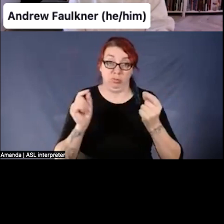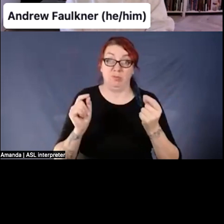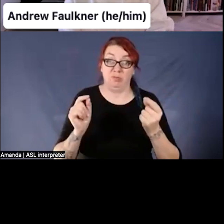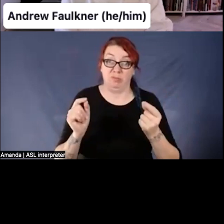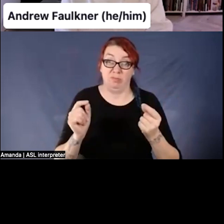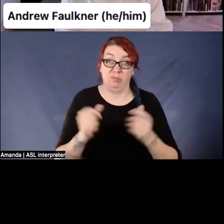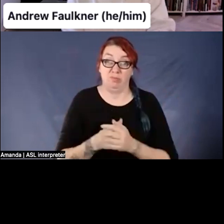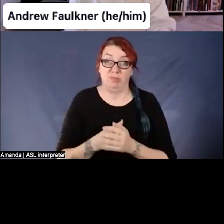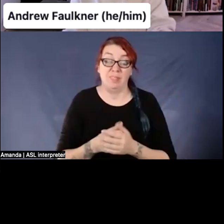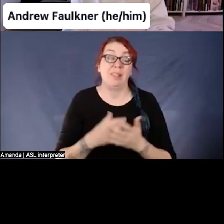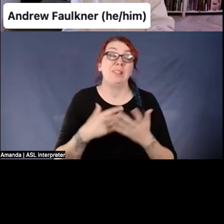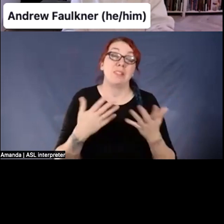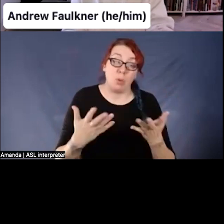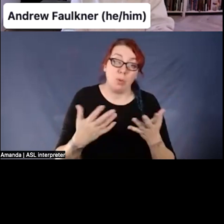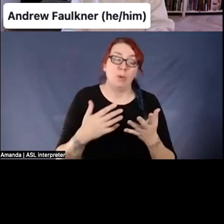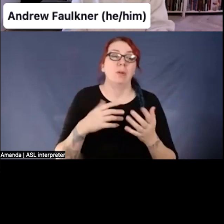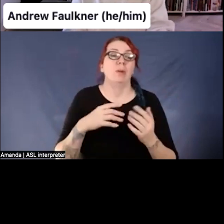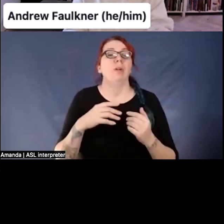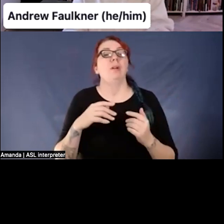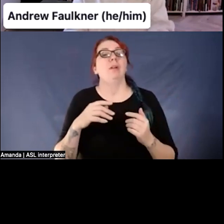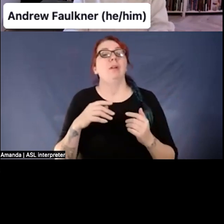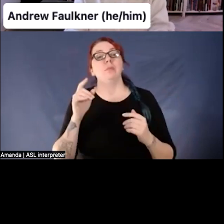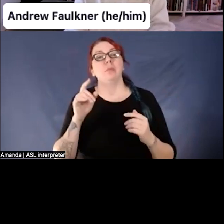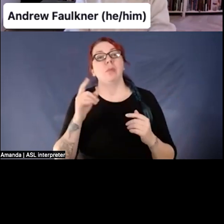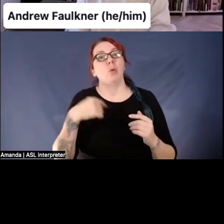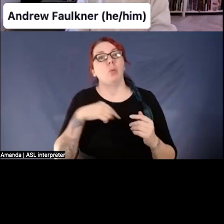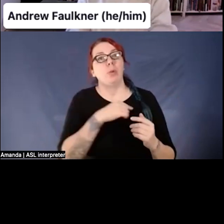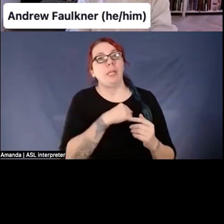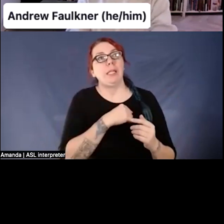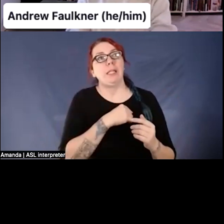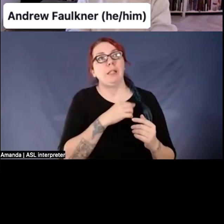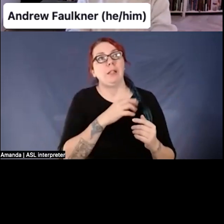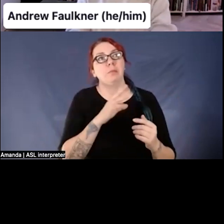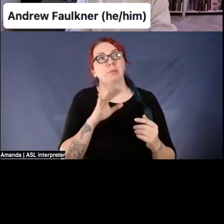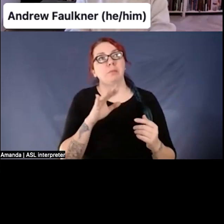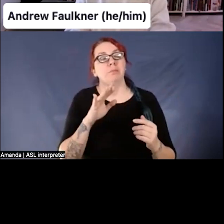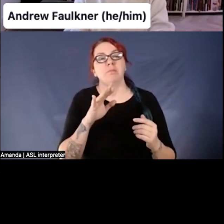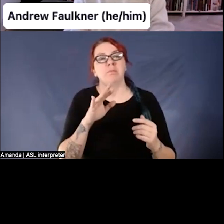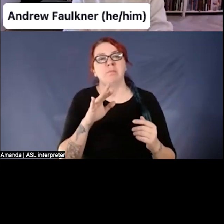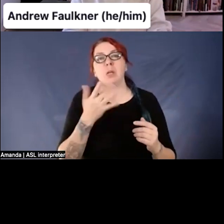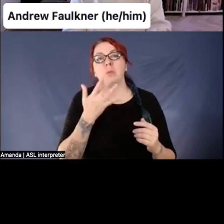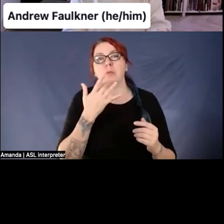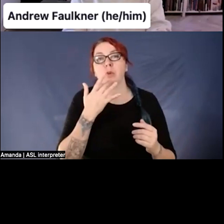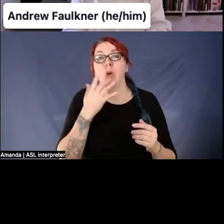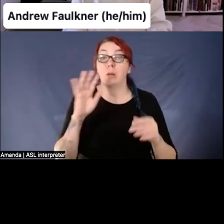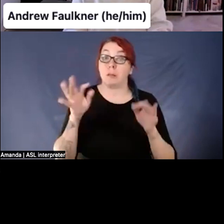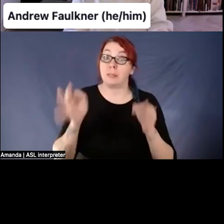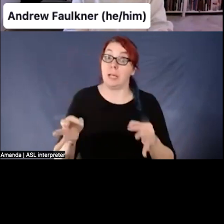So we were really allergic to making decisions by email. They take a long time. You don't get the